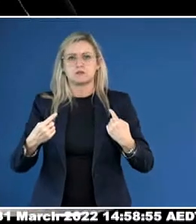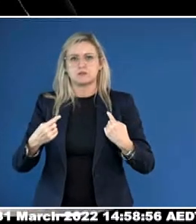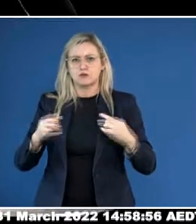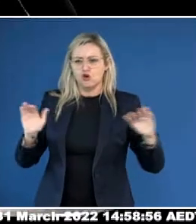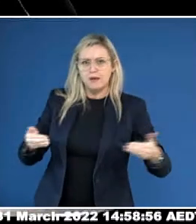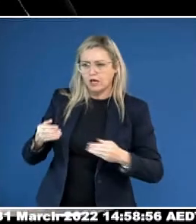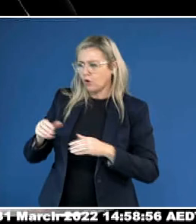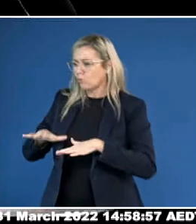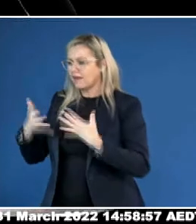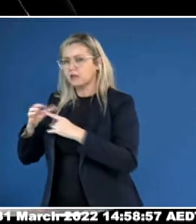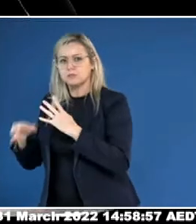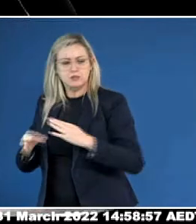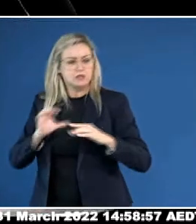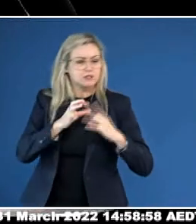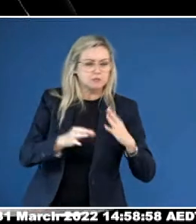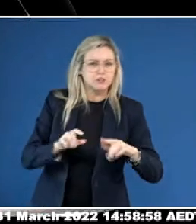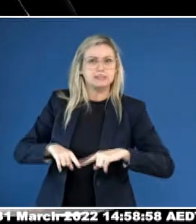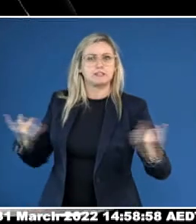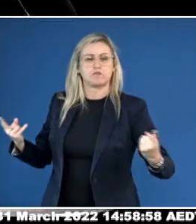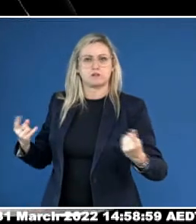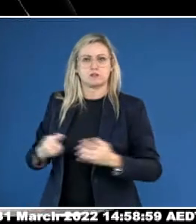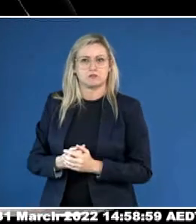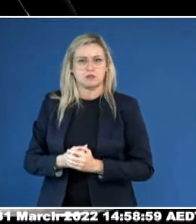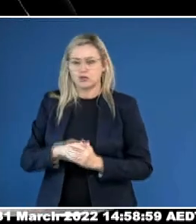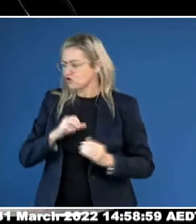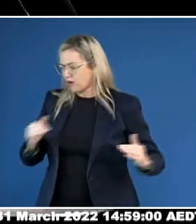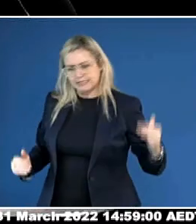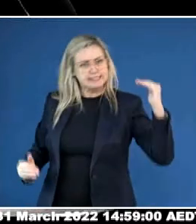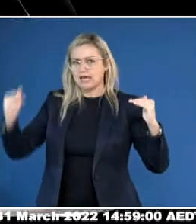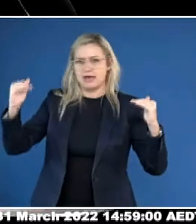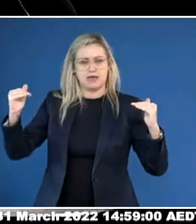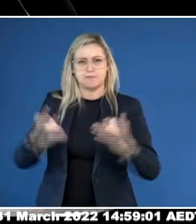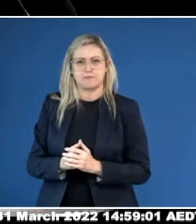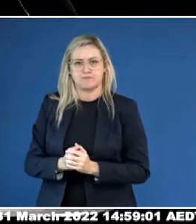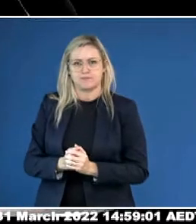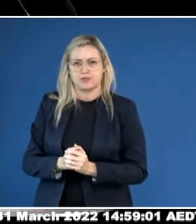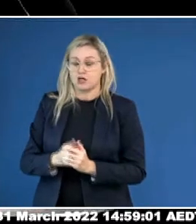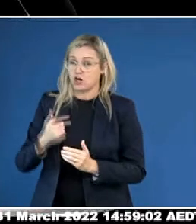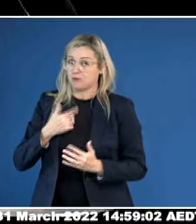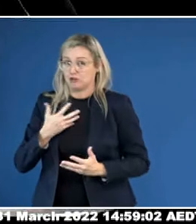that is violence and abuse against women and girls with disability. I'm sorry. Is that too - is that too much?